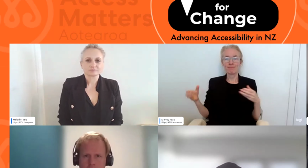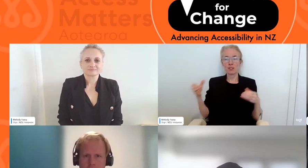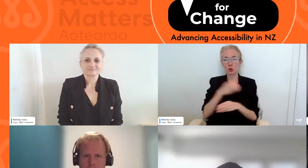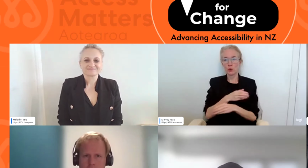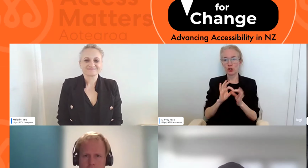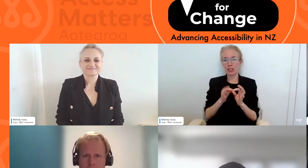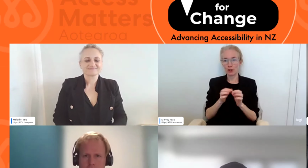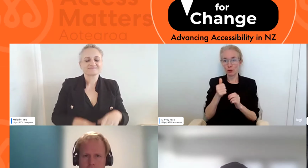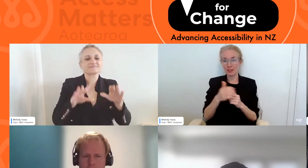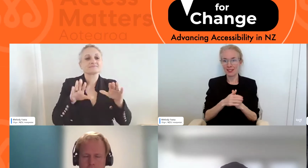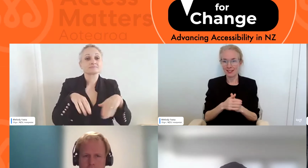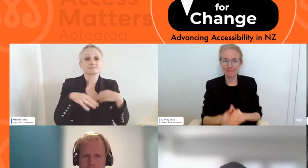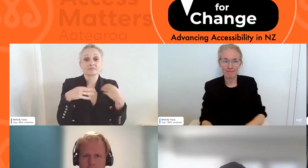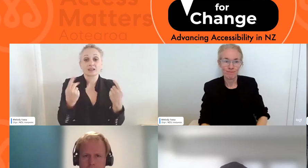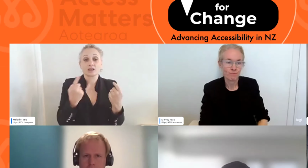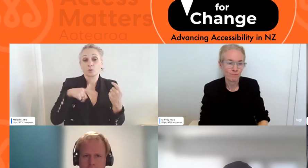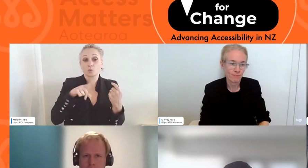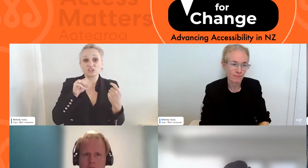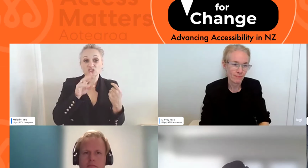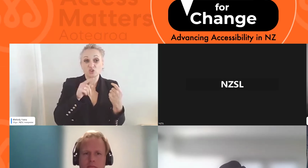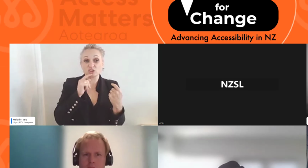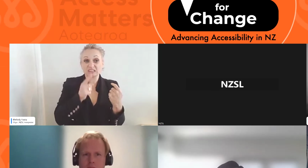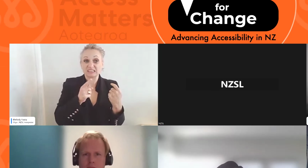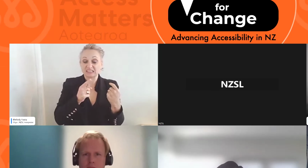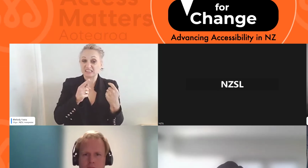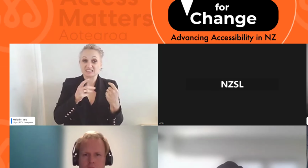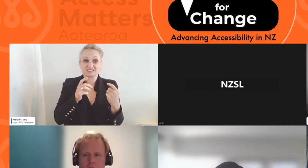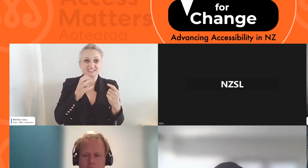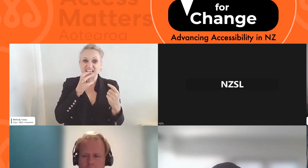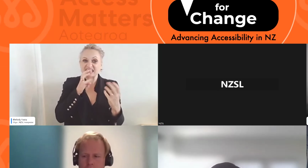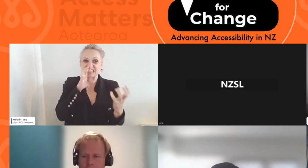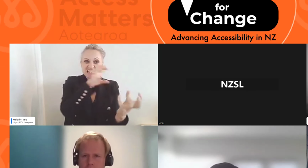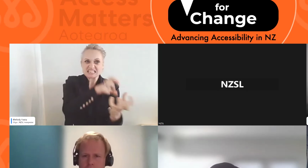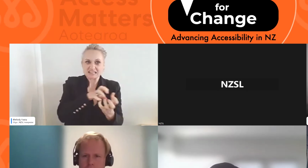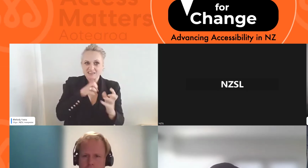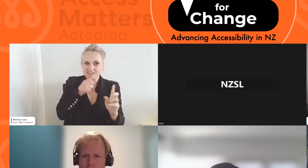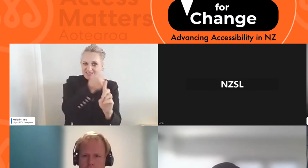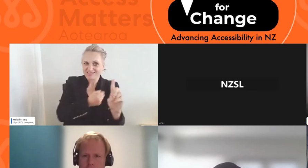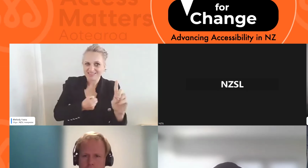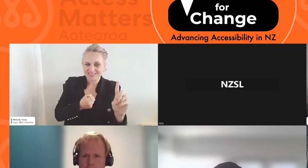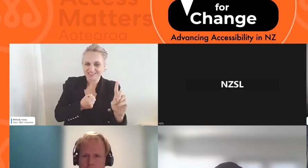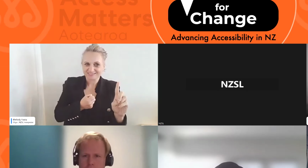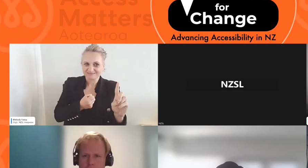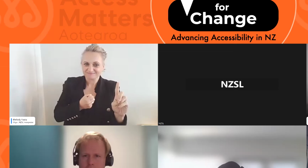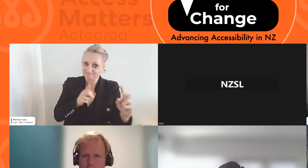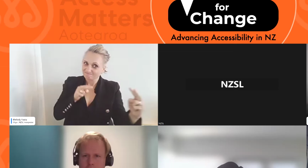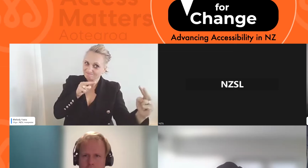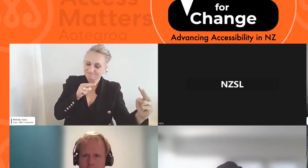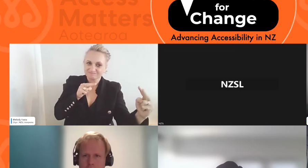And we do need teeth, that's the main thing. Sorry, I'll just jump